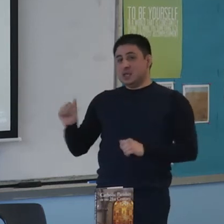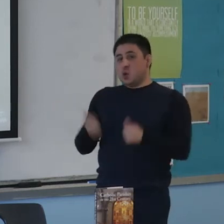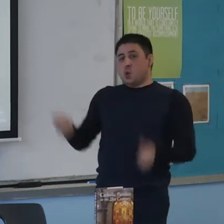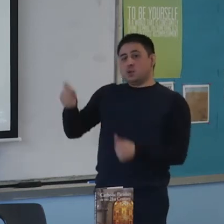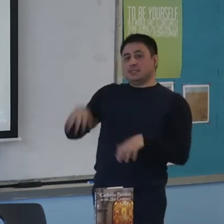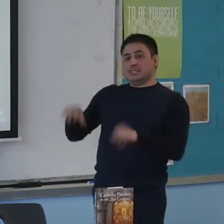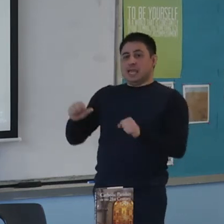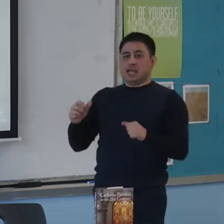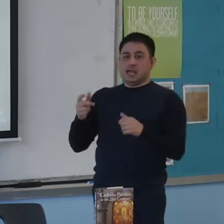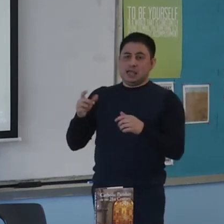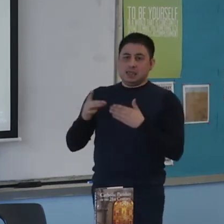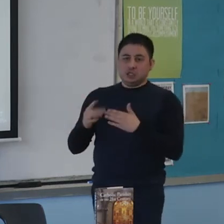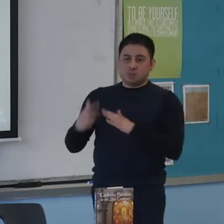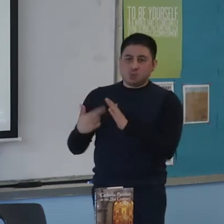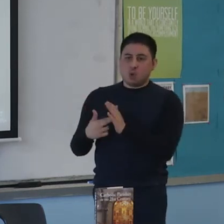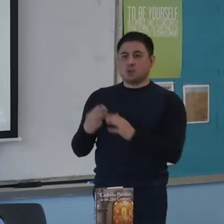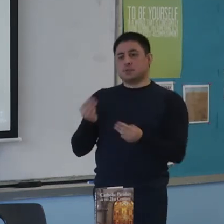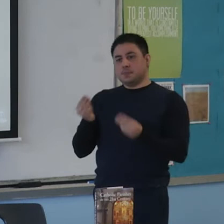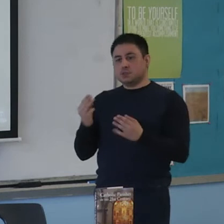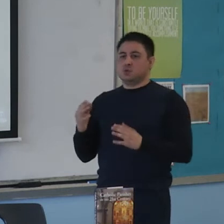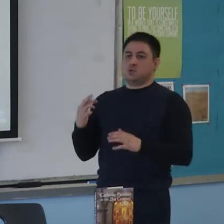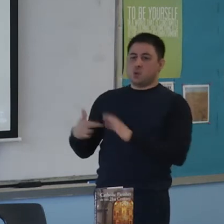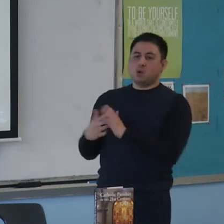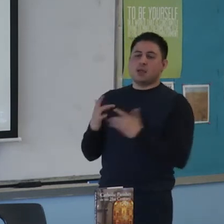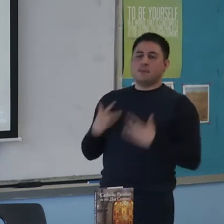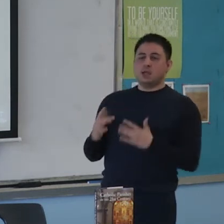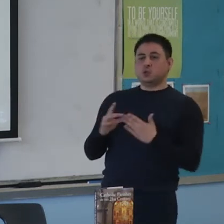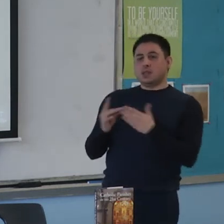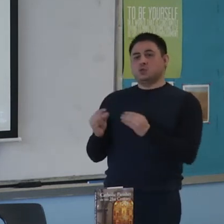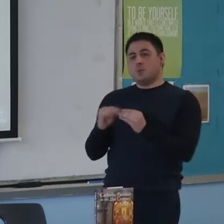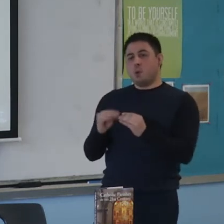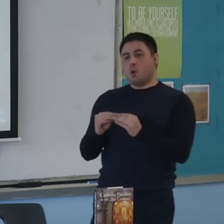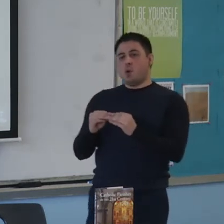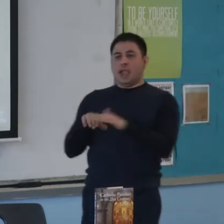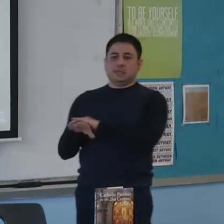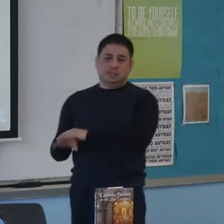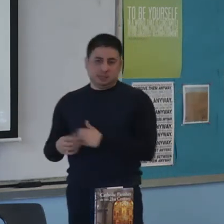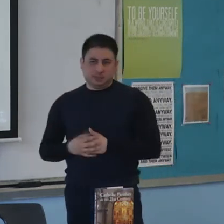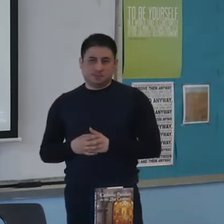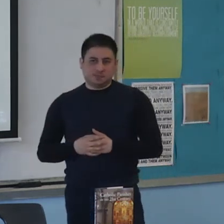ministerial roles, which also tend, then, to lead to more attention to access; you